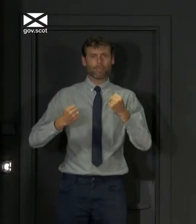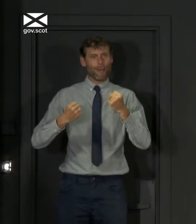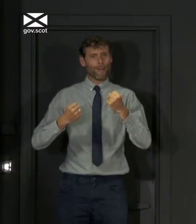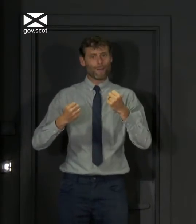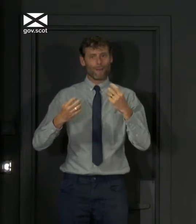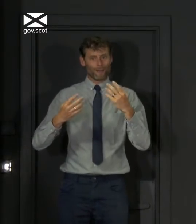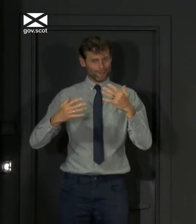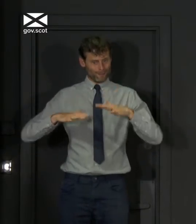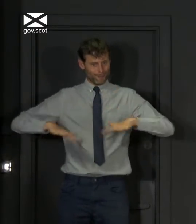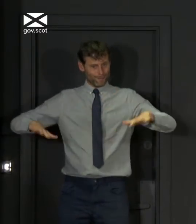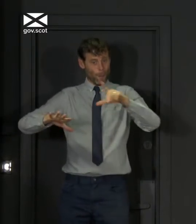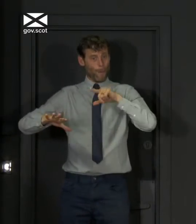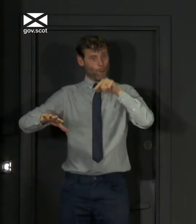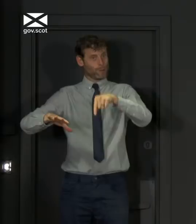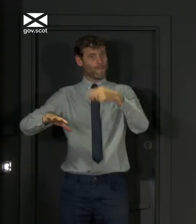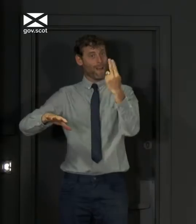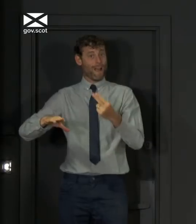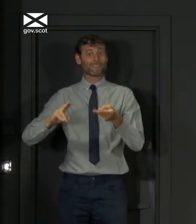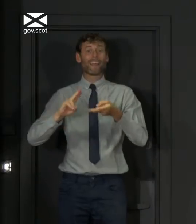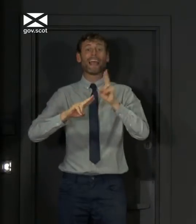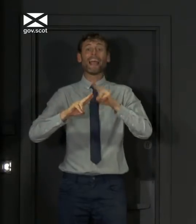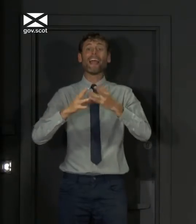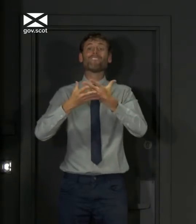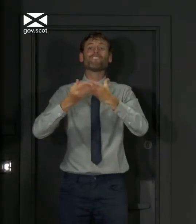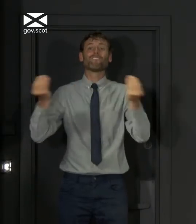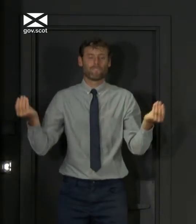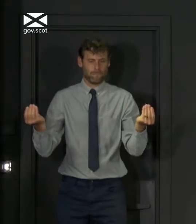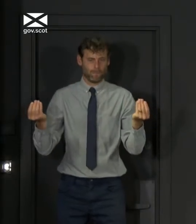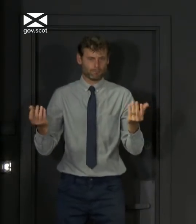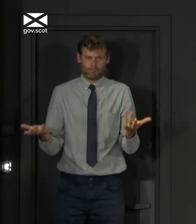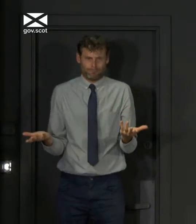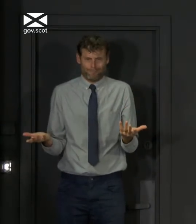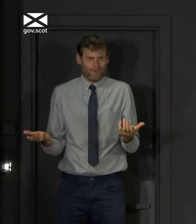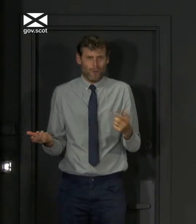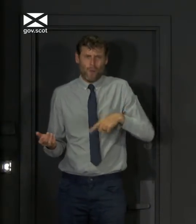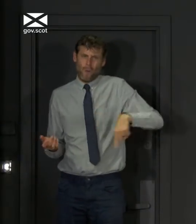arts and culture sector is not a Scotland anyone would like to see. So there is a real